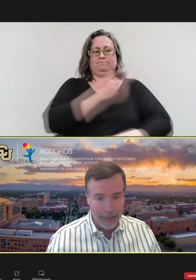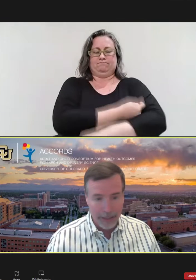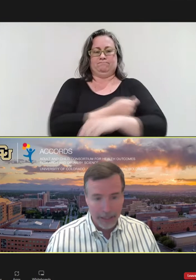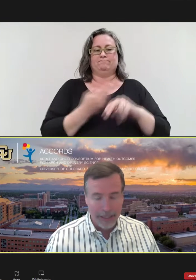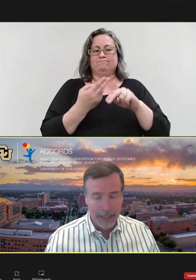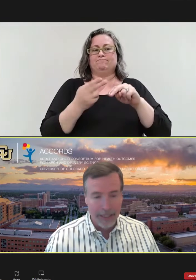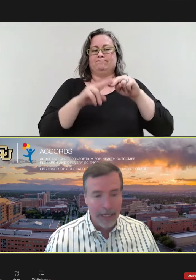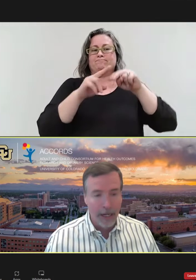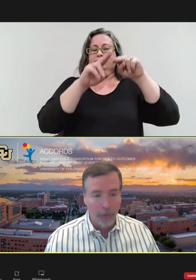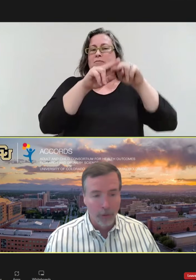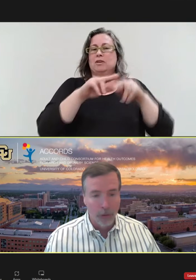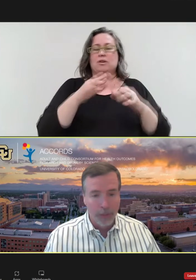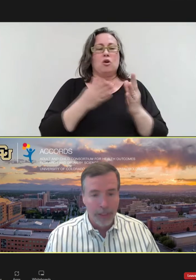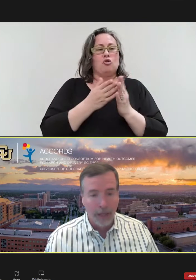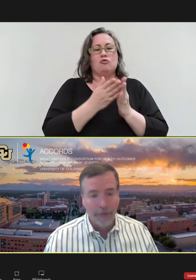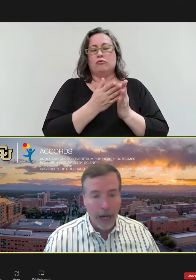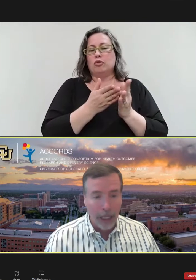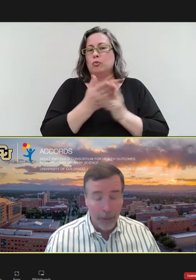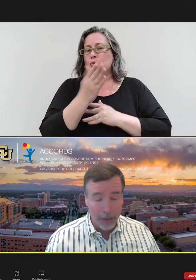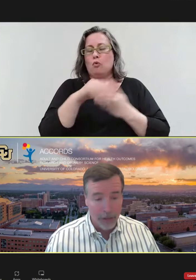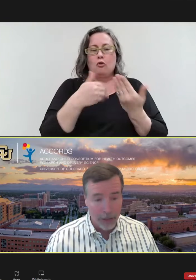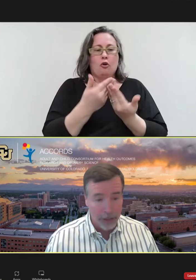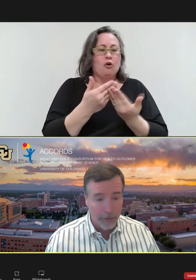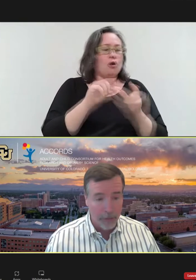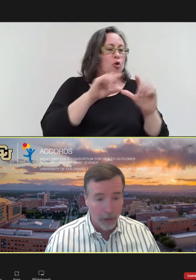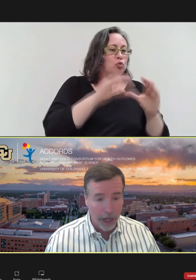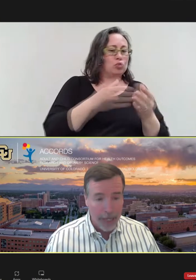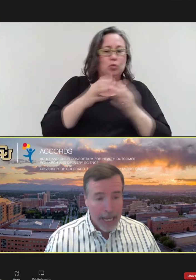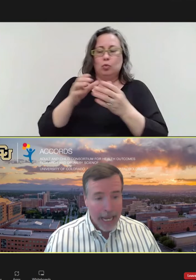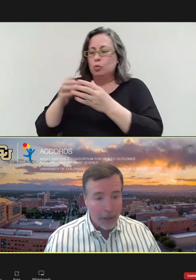ethnicities, and income groups following the introduction of the program. And we've